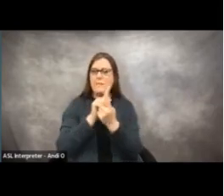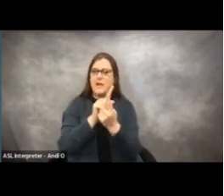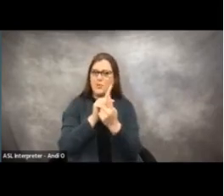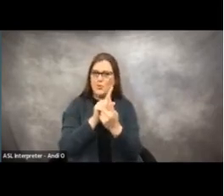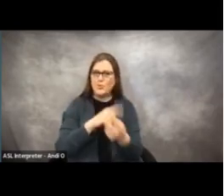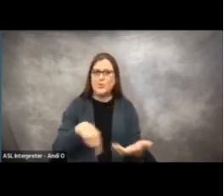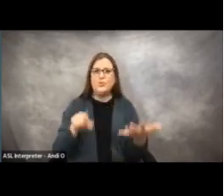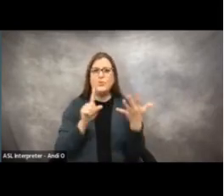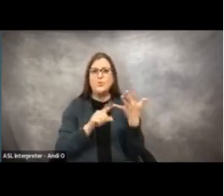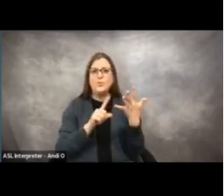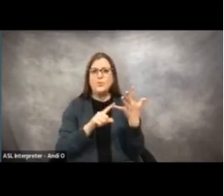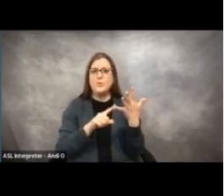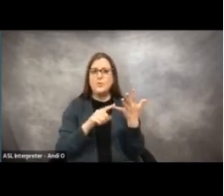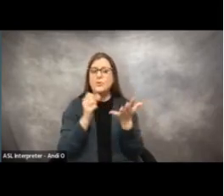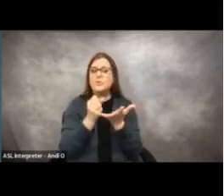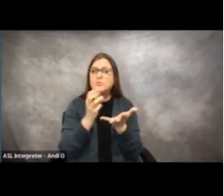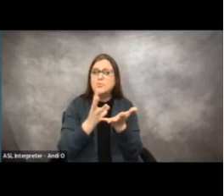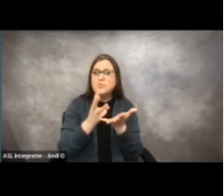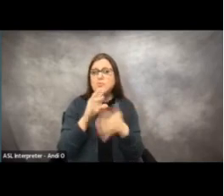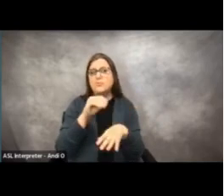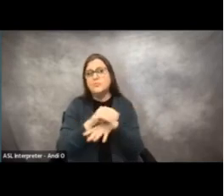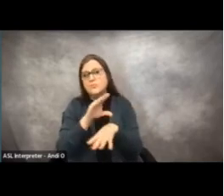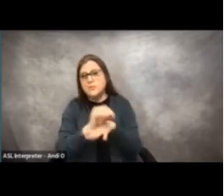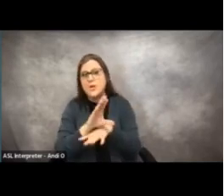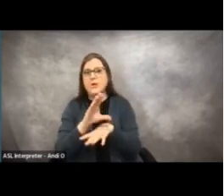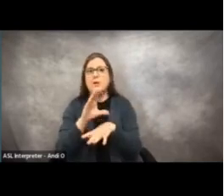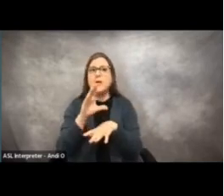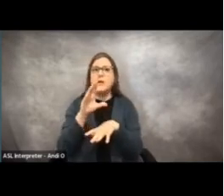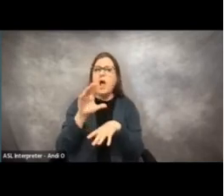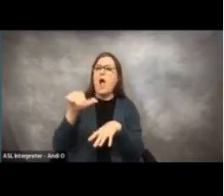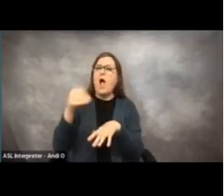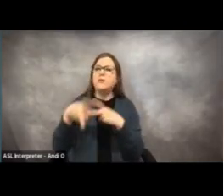another category is whether you identify as a social worker, counselor, or some other kind of